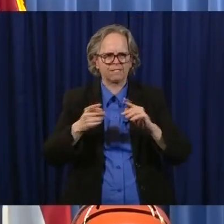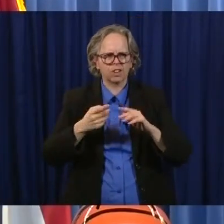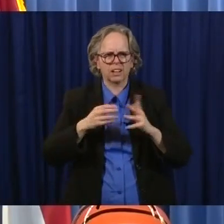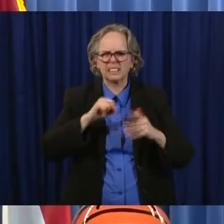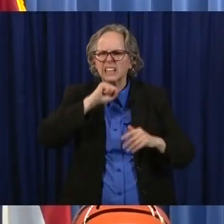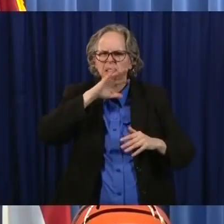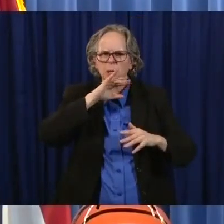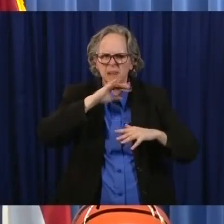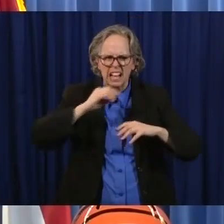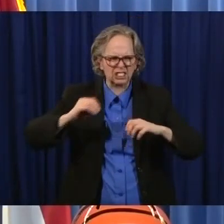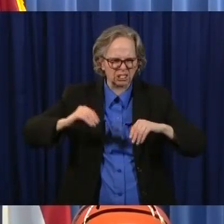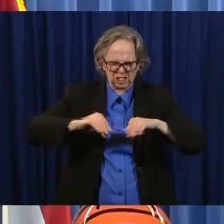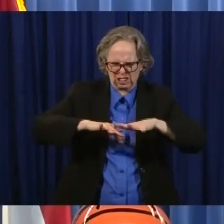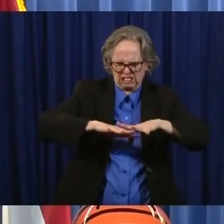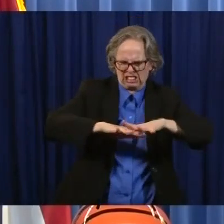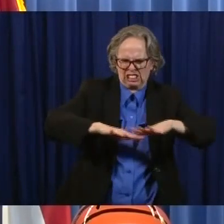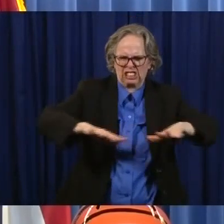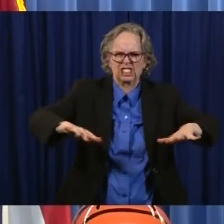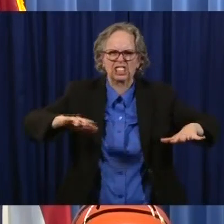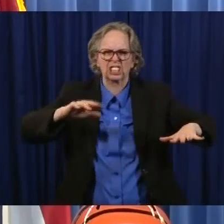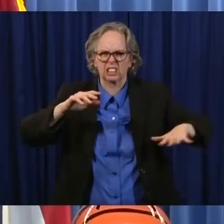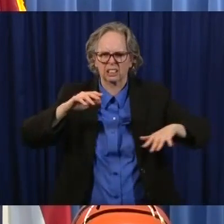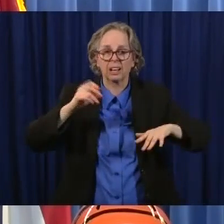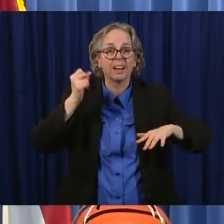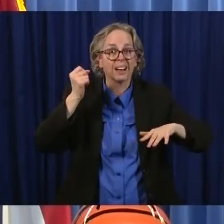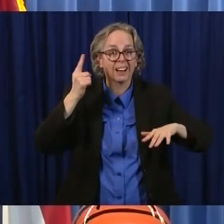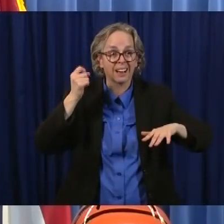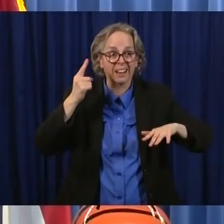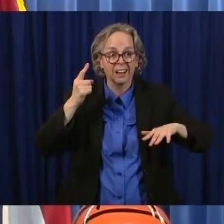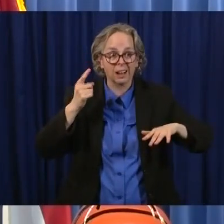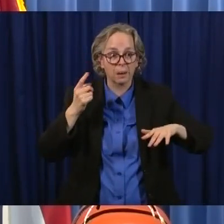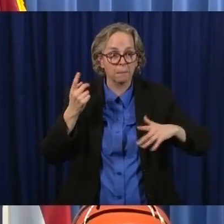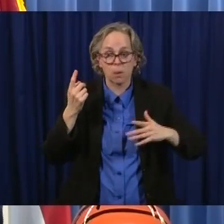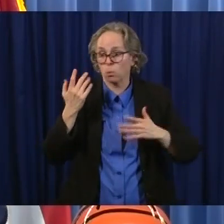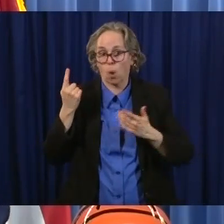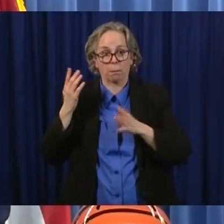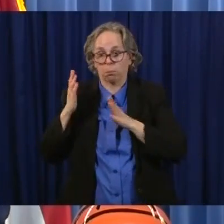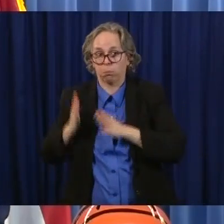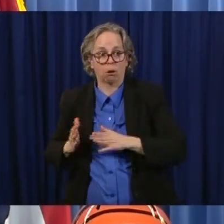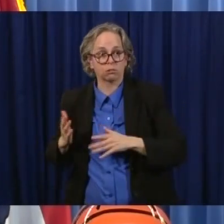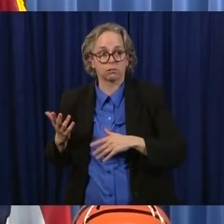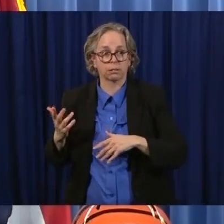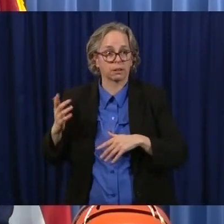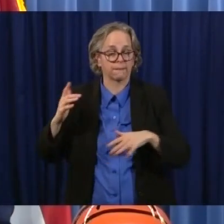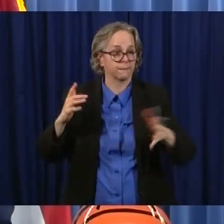IN THIS PARTICULAR SIMULATION WHAT WE DID HAVE IS WE CAN START AT DIFFERENT LEVELS OF